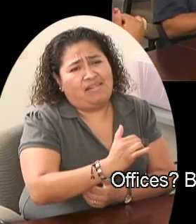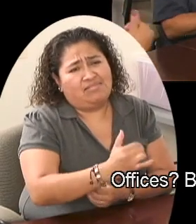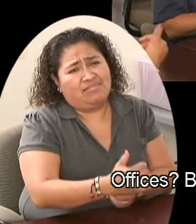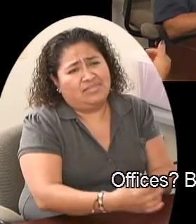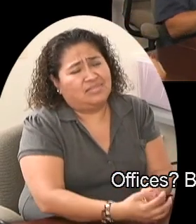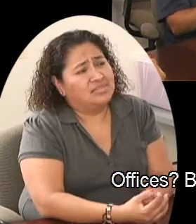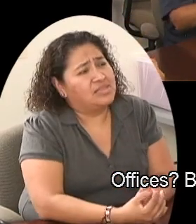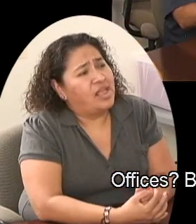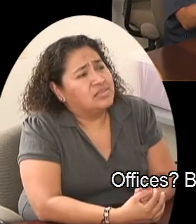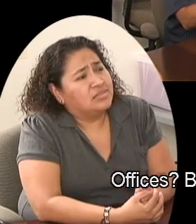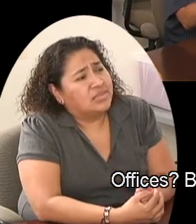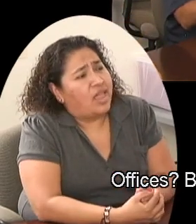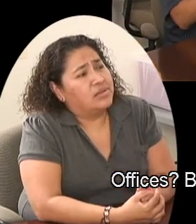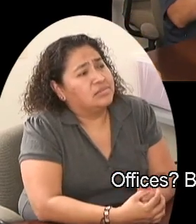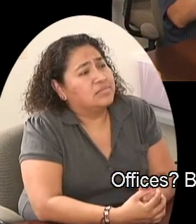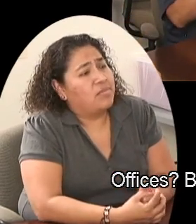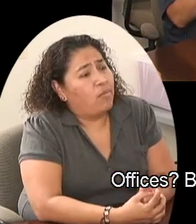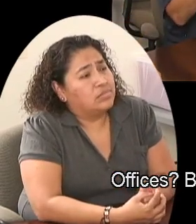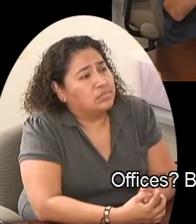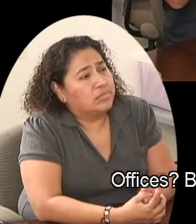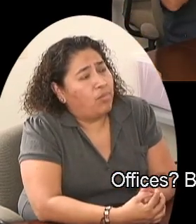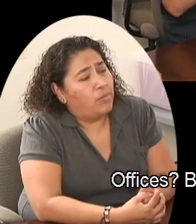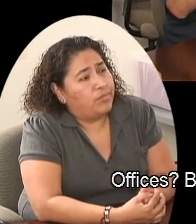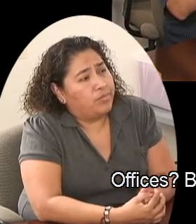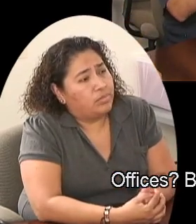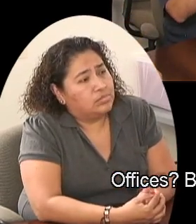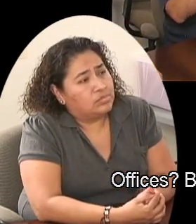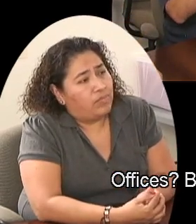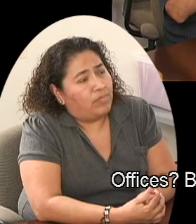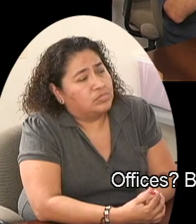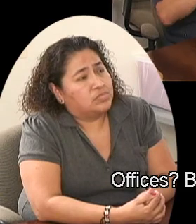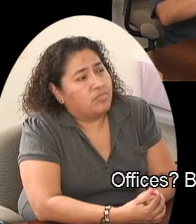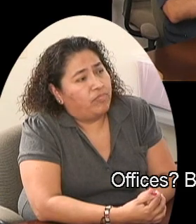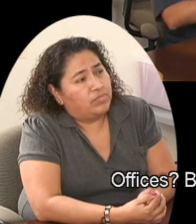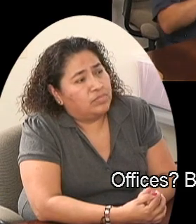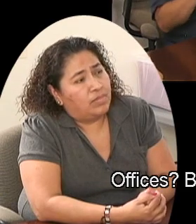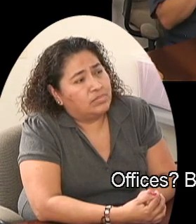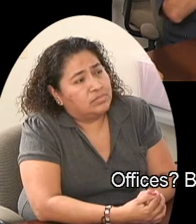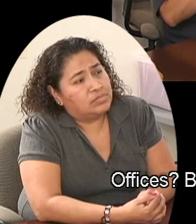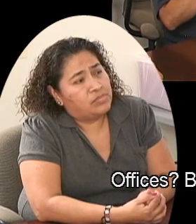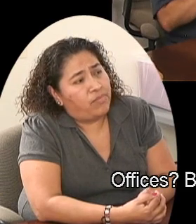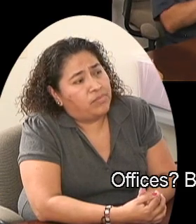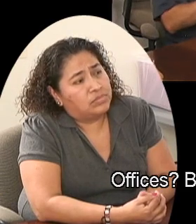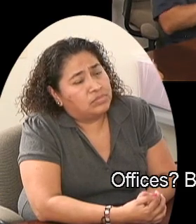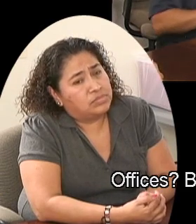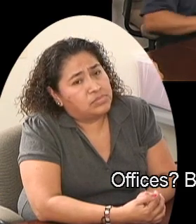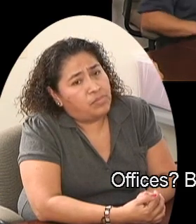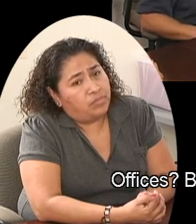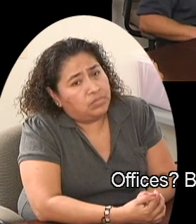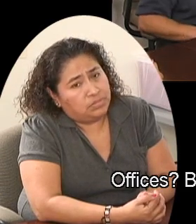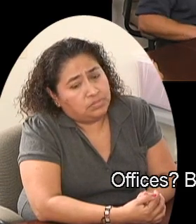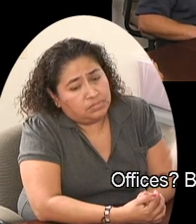Offices? Bathrooms? Okay.